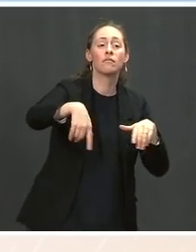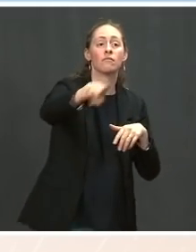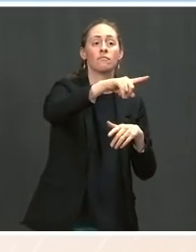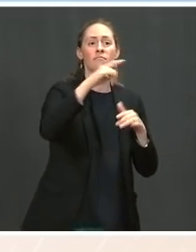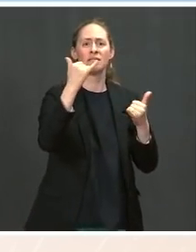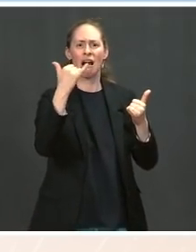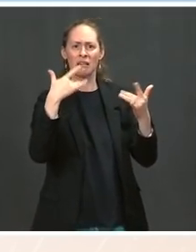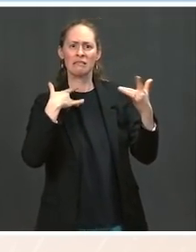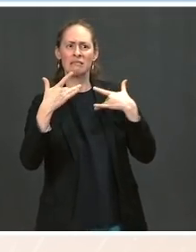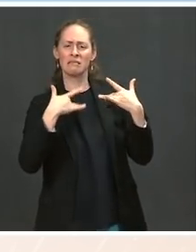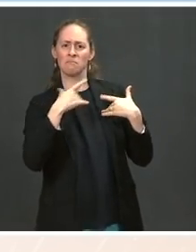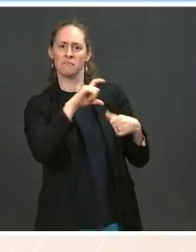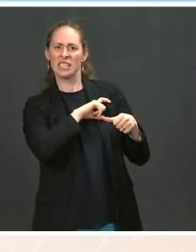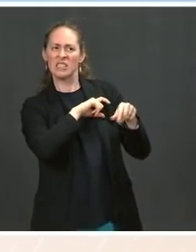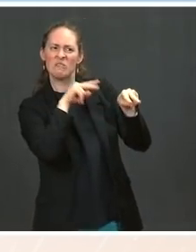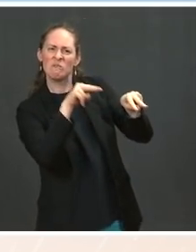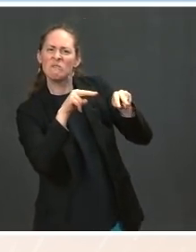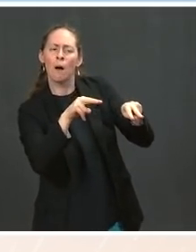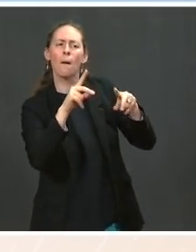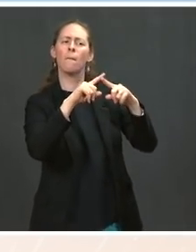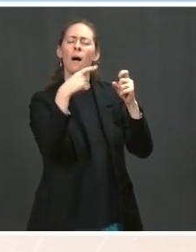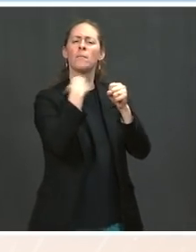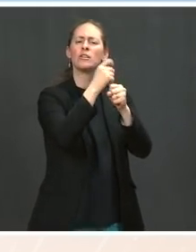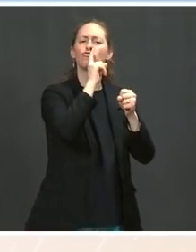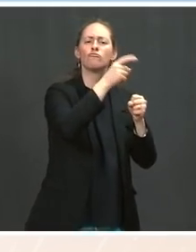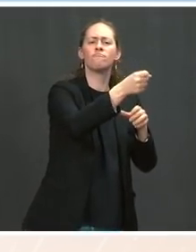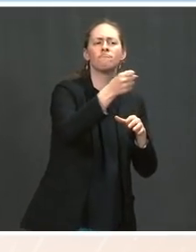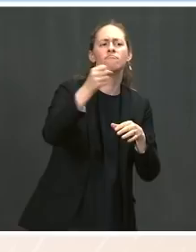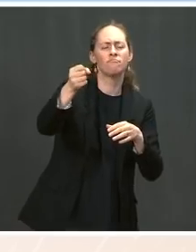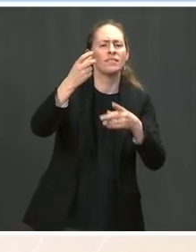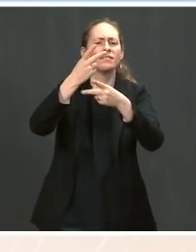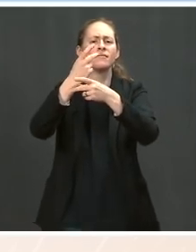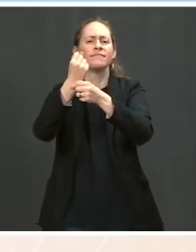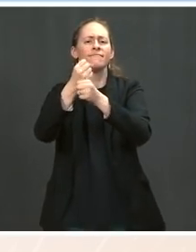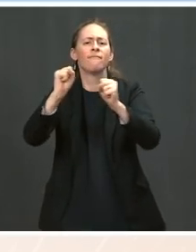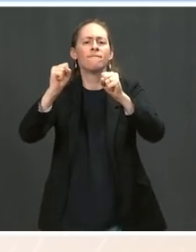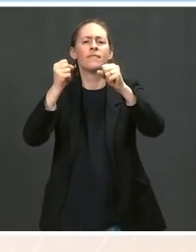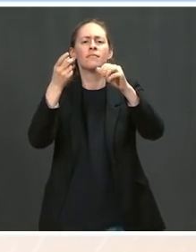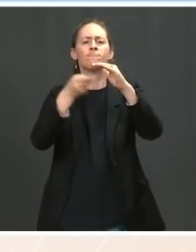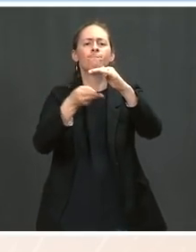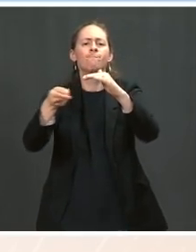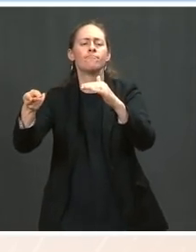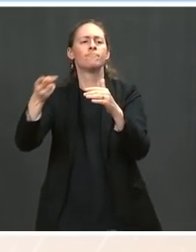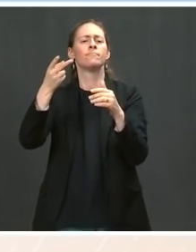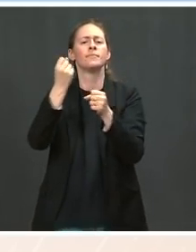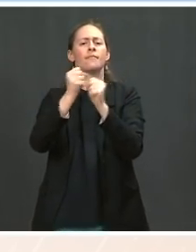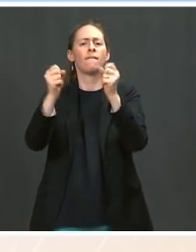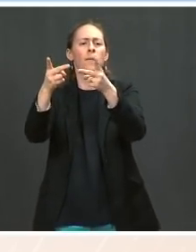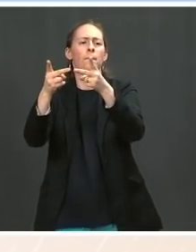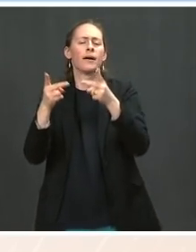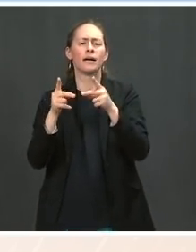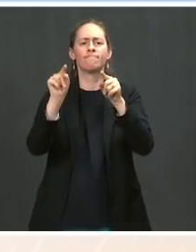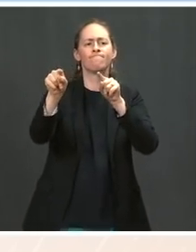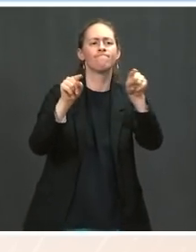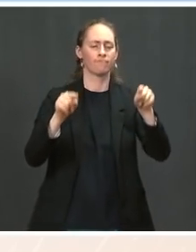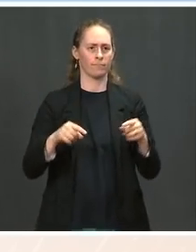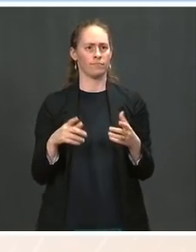which we've seen some progress on in the numbers that have been released by the Department of Homeland Security. That's where his focus is on.